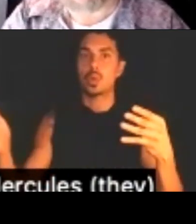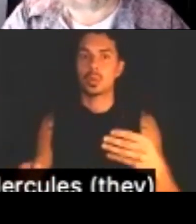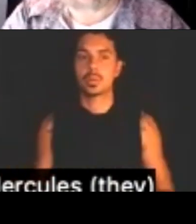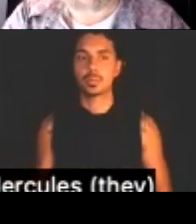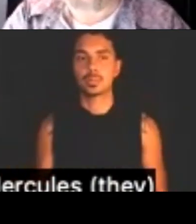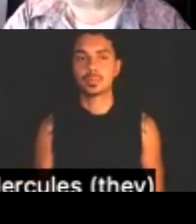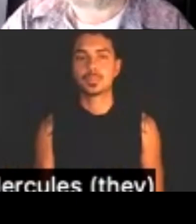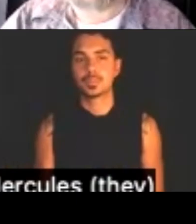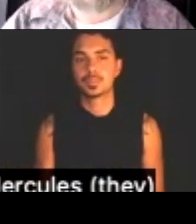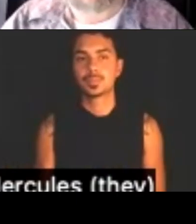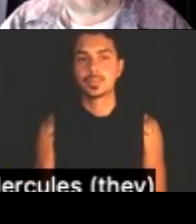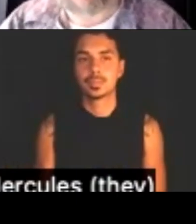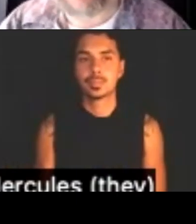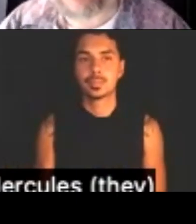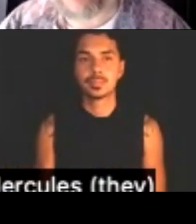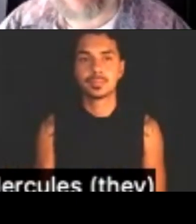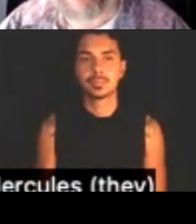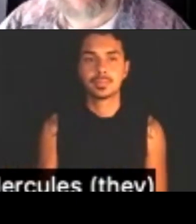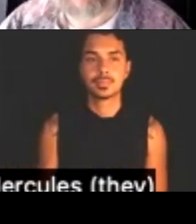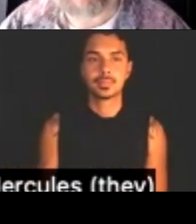All right, we'll just give folks another couple seconds.